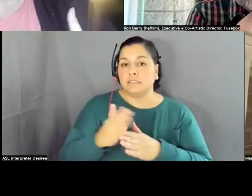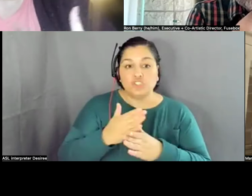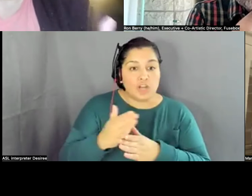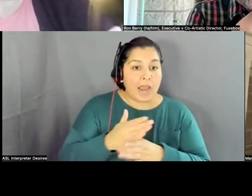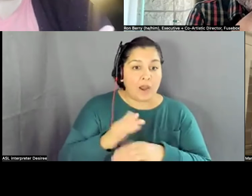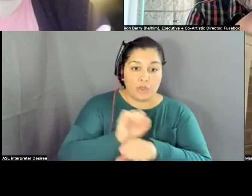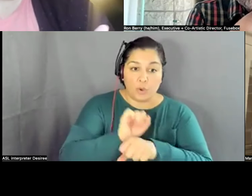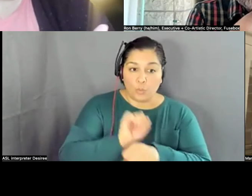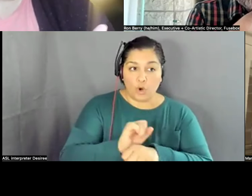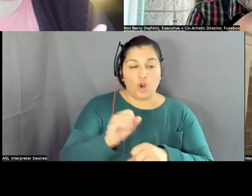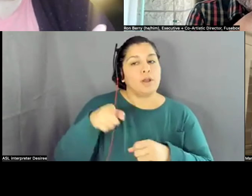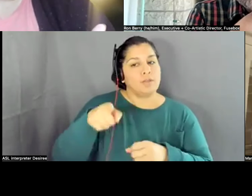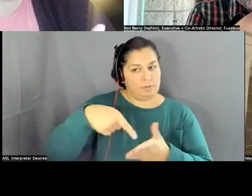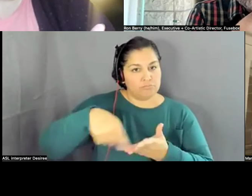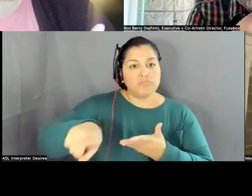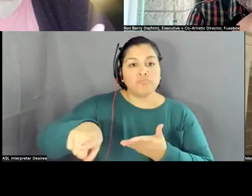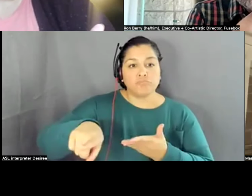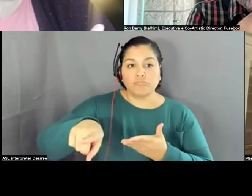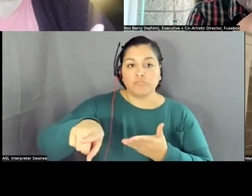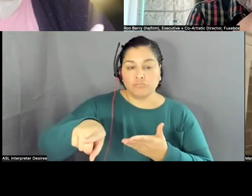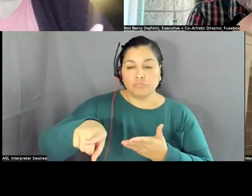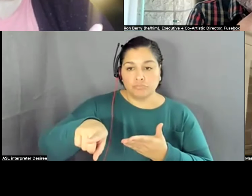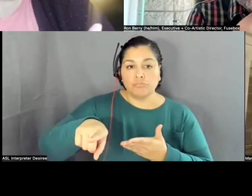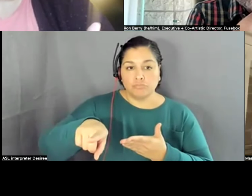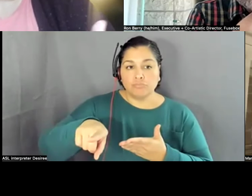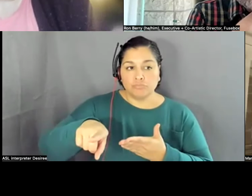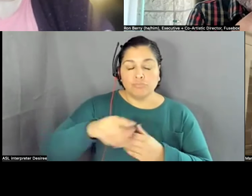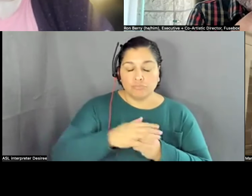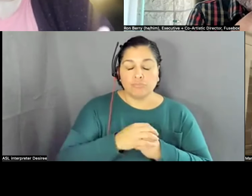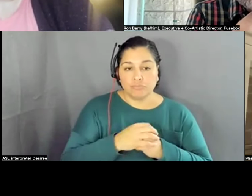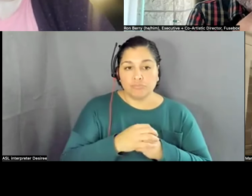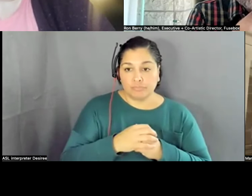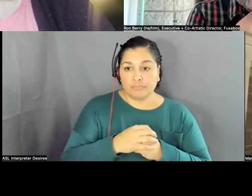receive compensation for their, their time and knowledge.